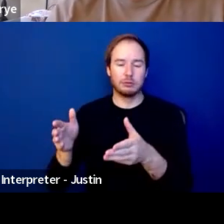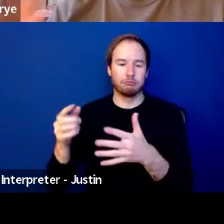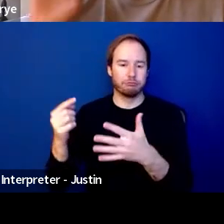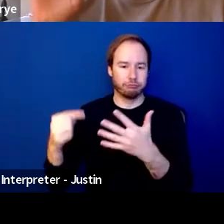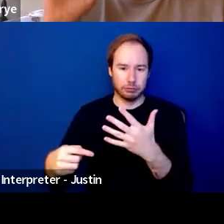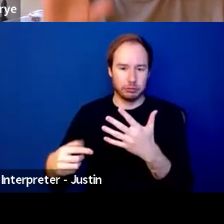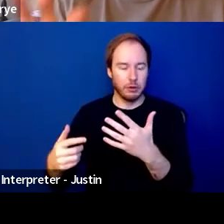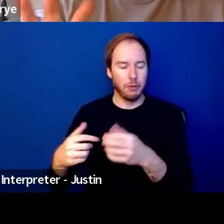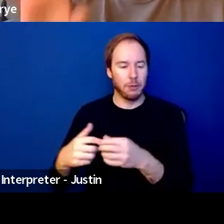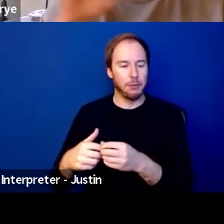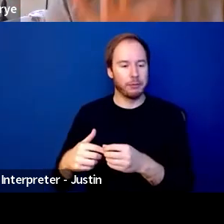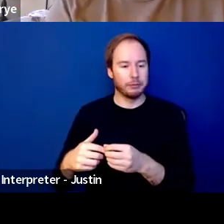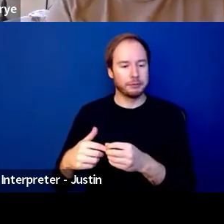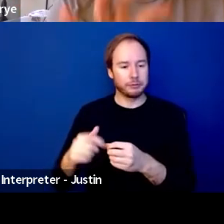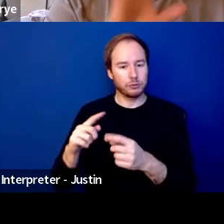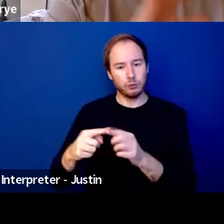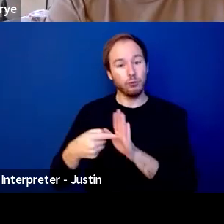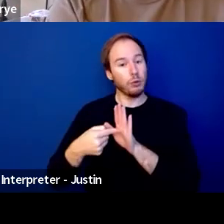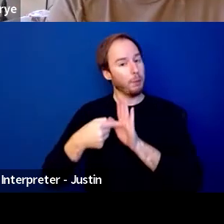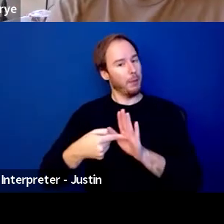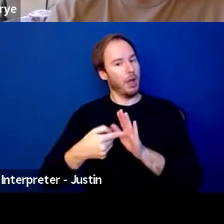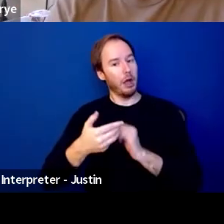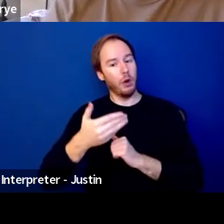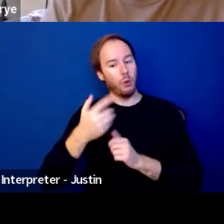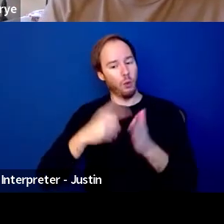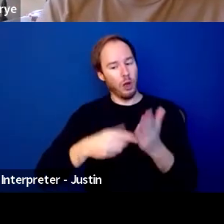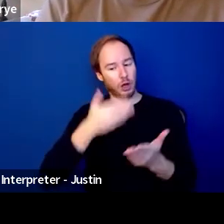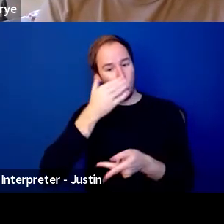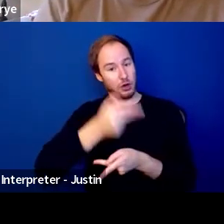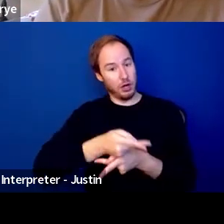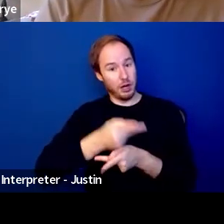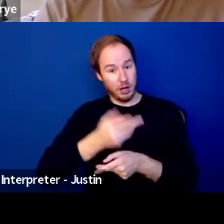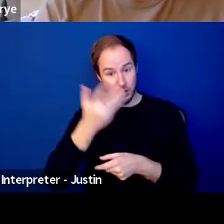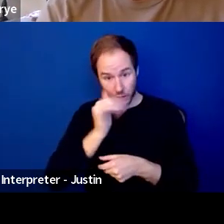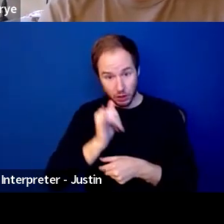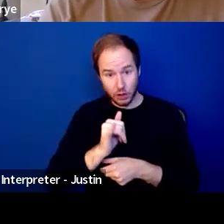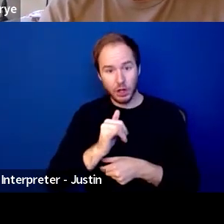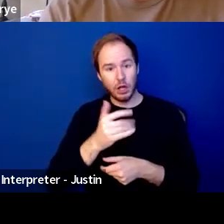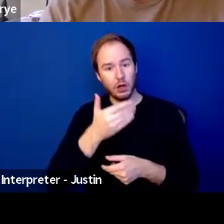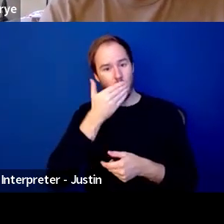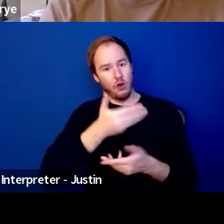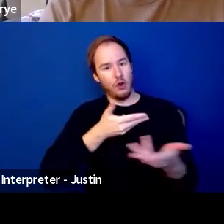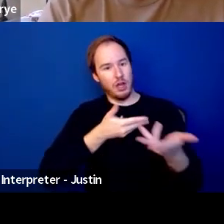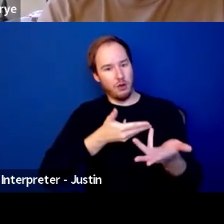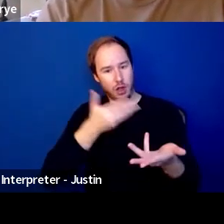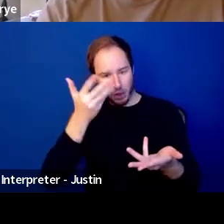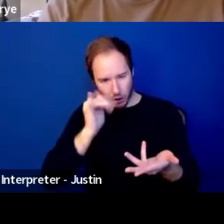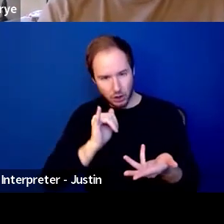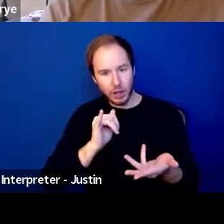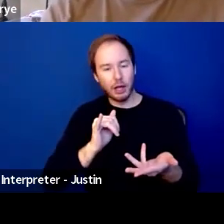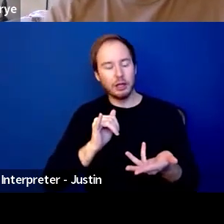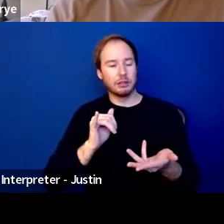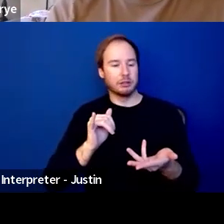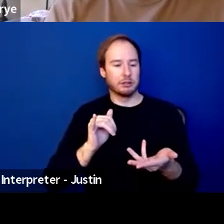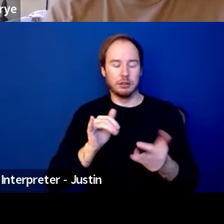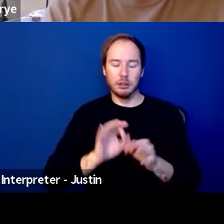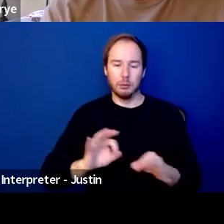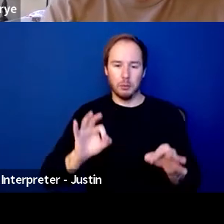and model good care and good interaction with a person sleeping outside is such a vital component